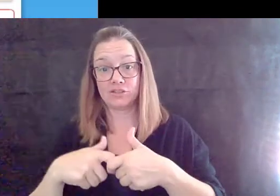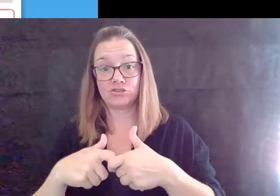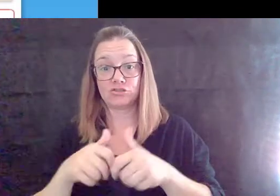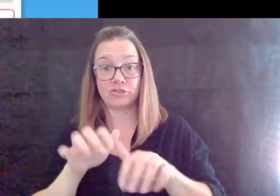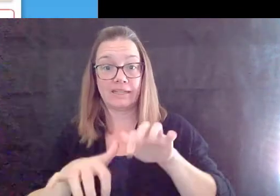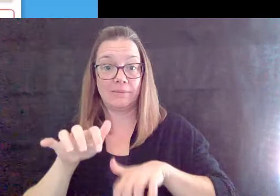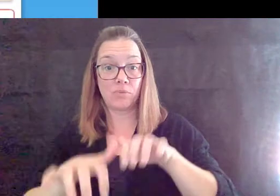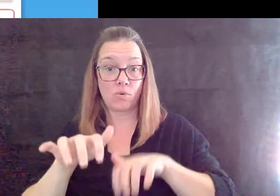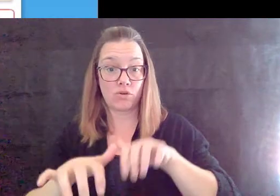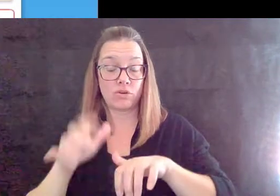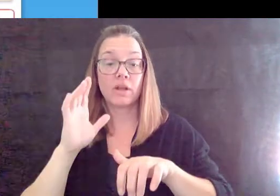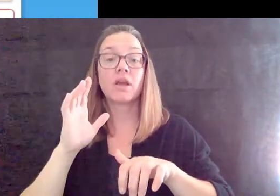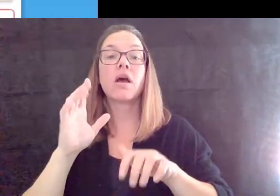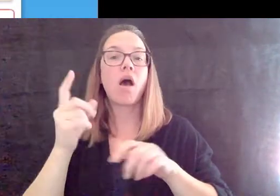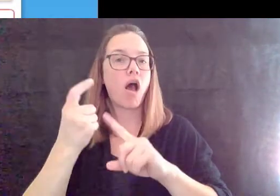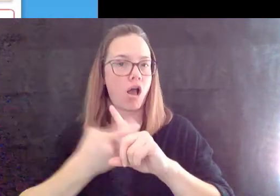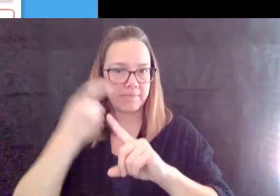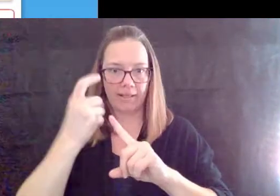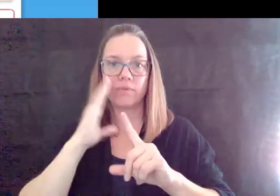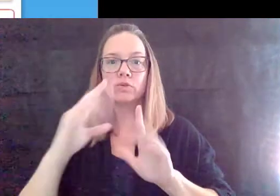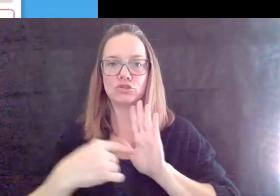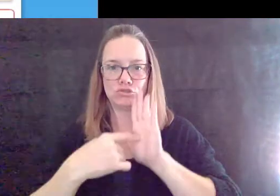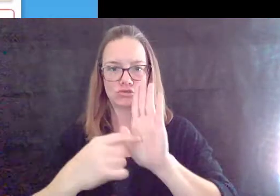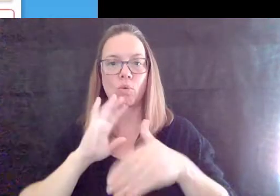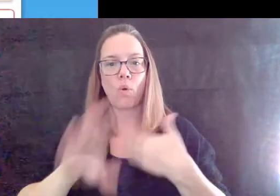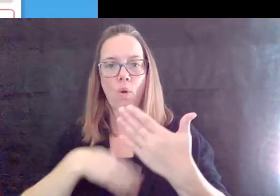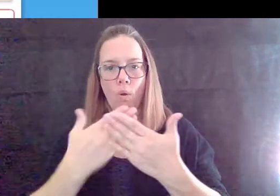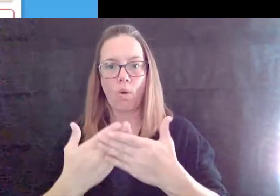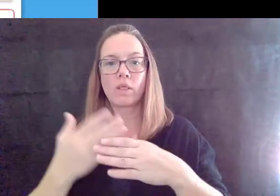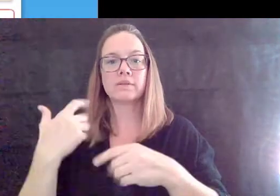it automatically displays all the content in Spanish.